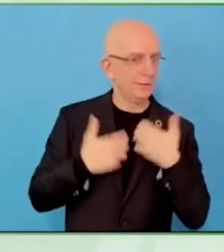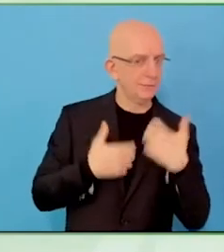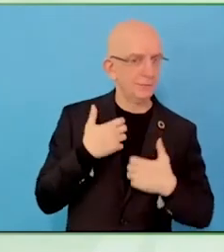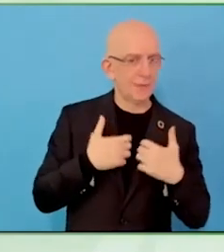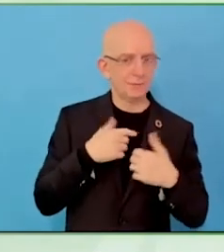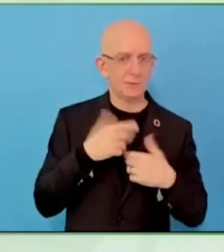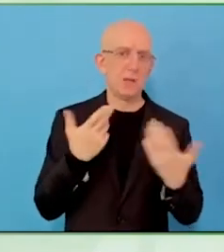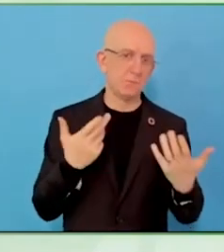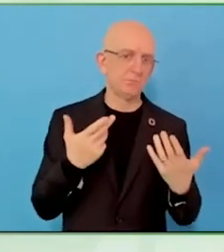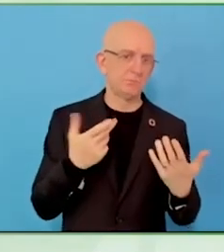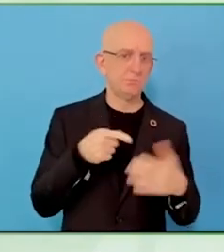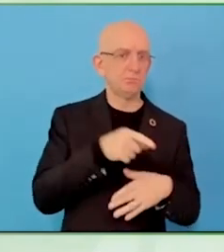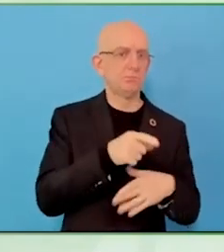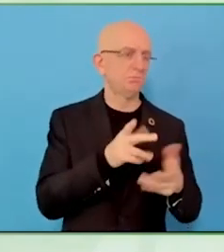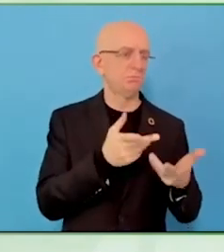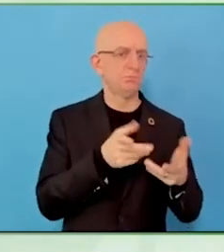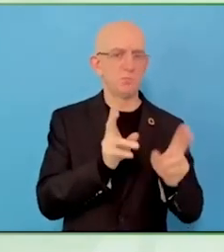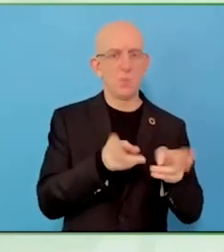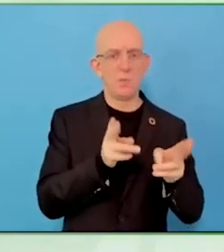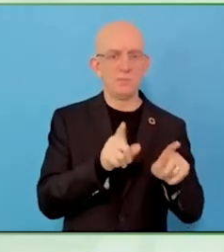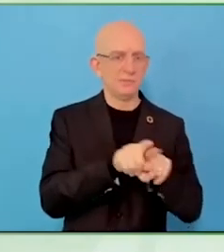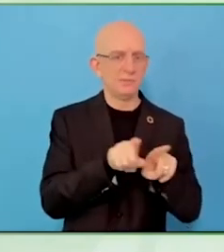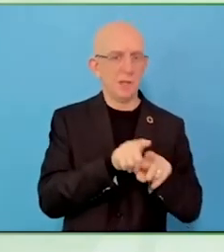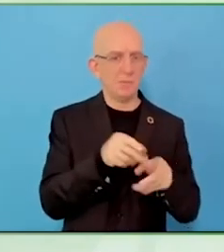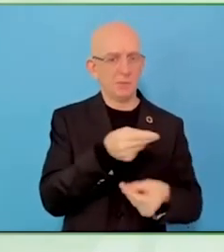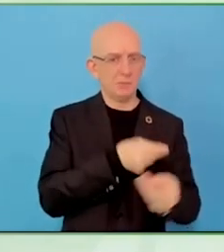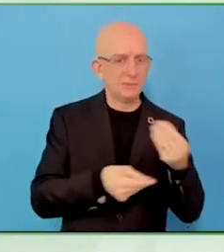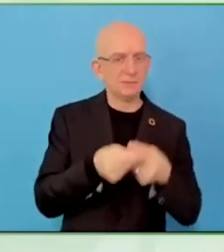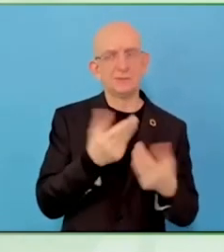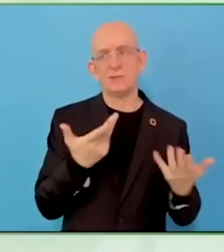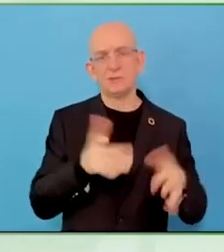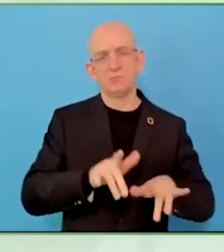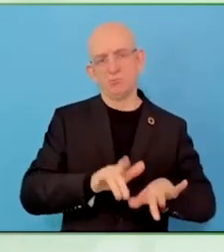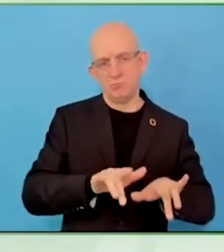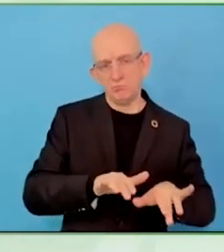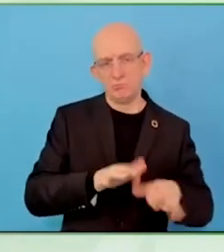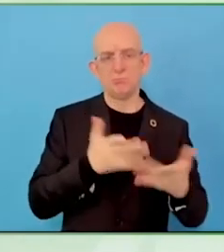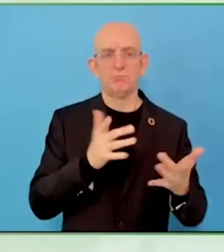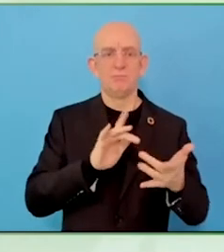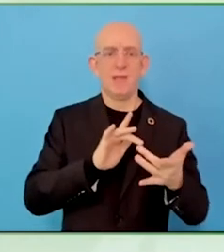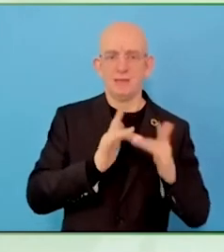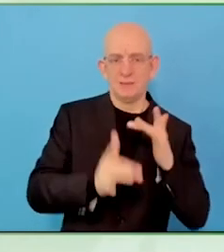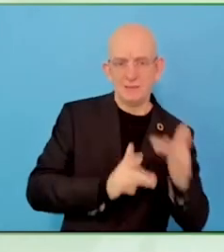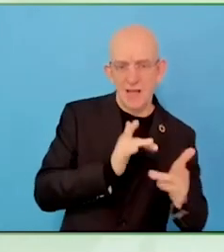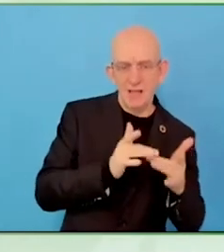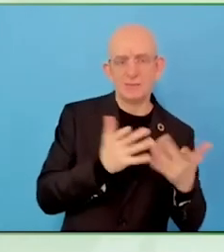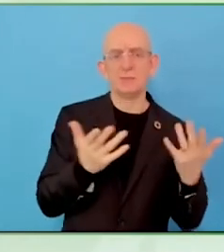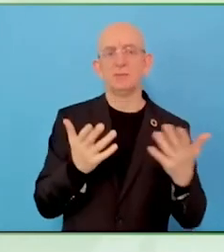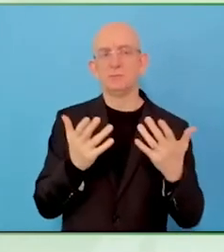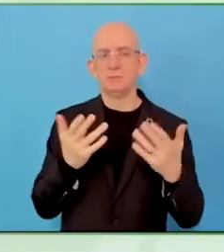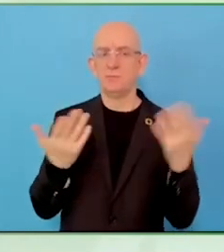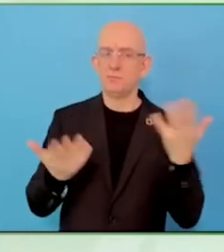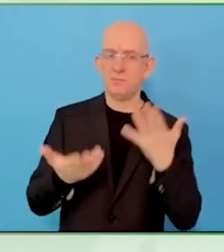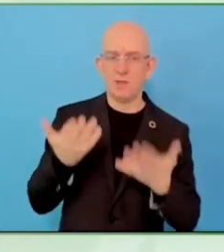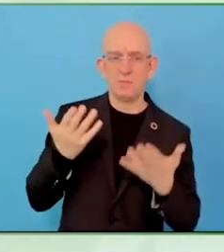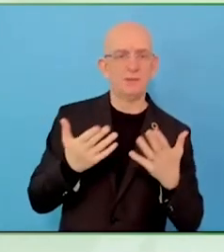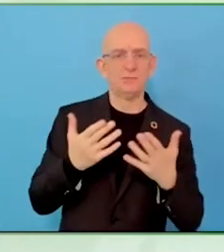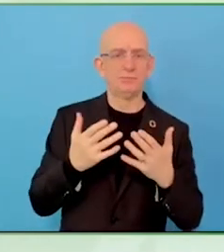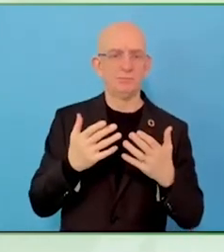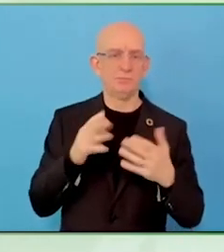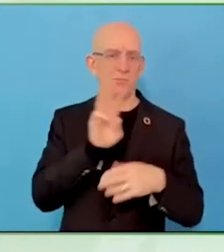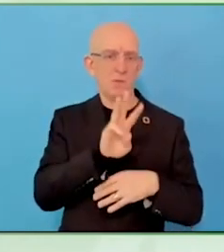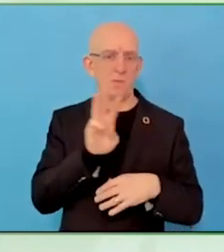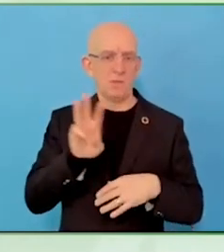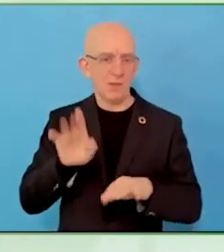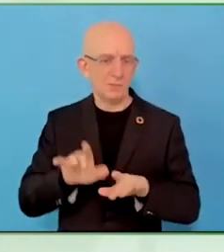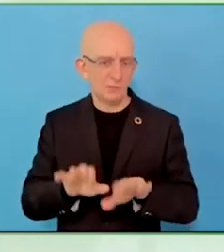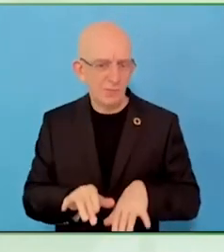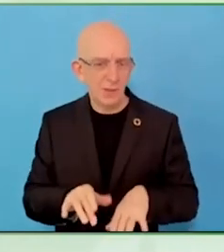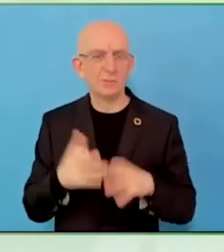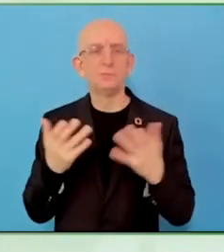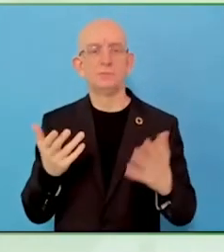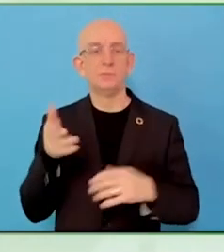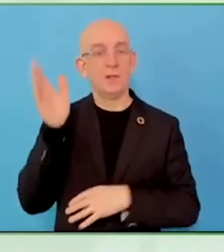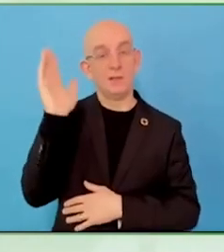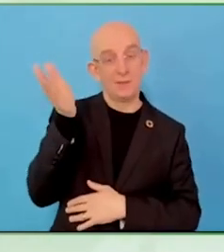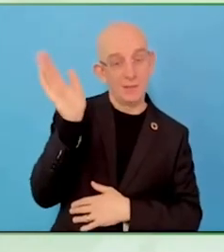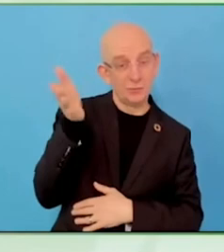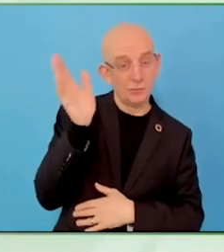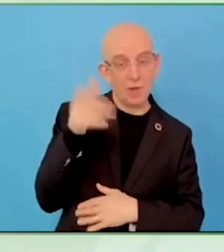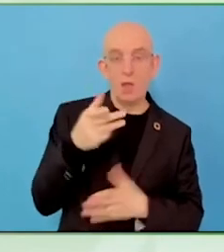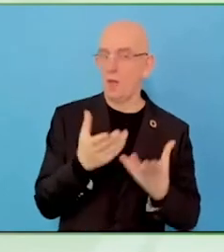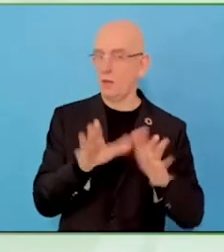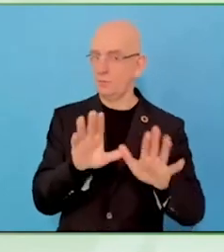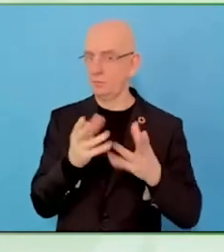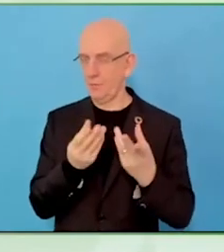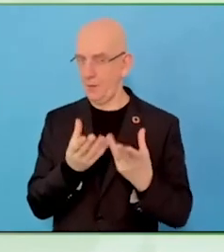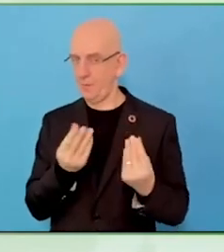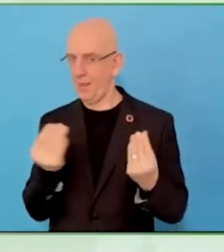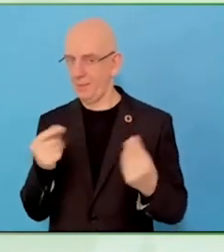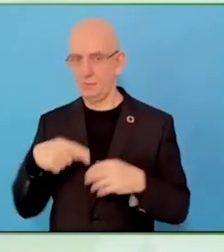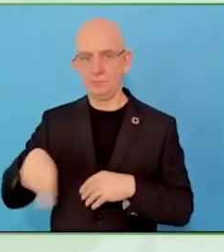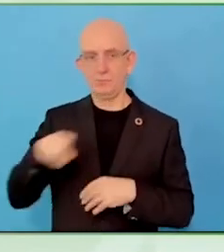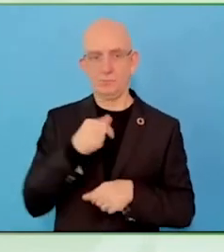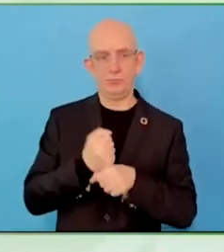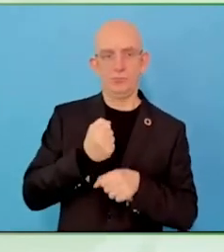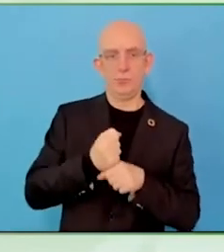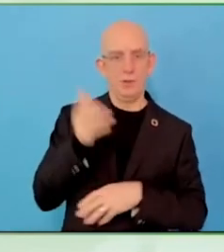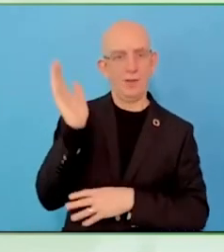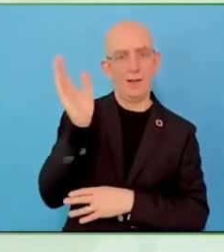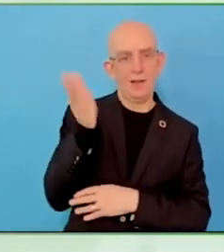We have graphic designers, cake designers, make-up artists, body